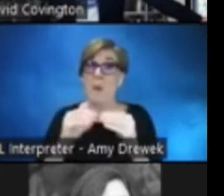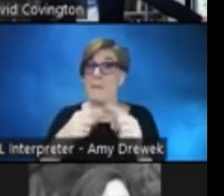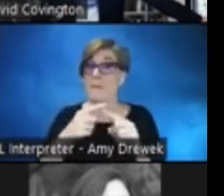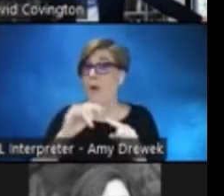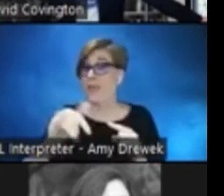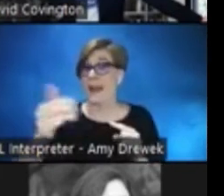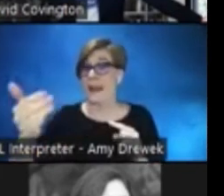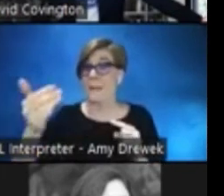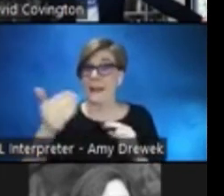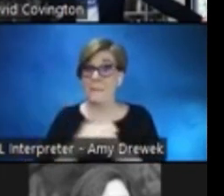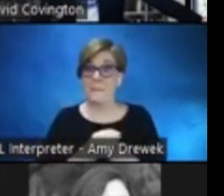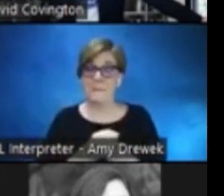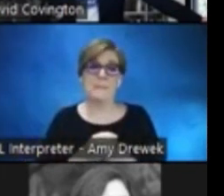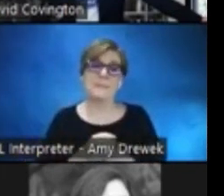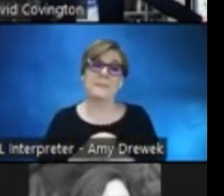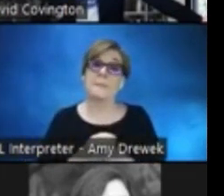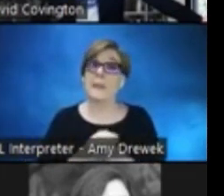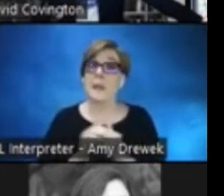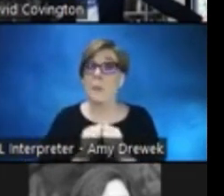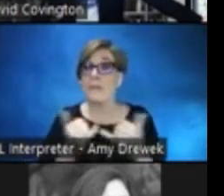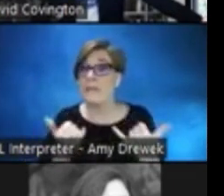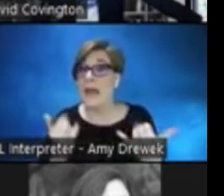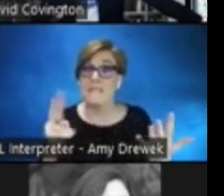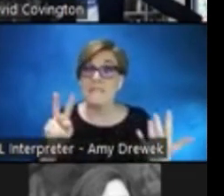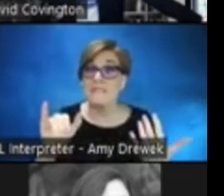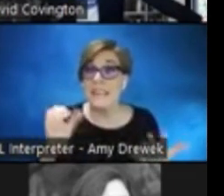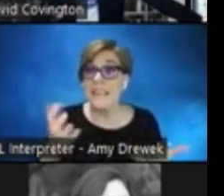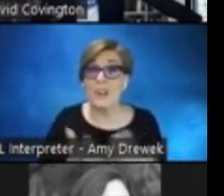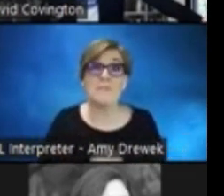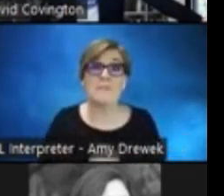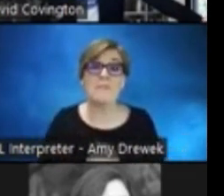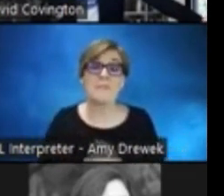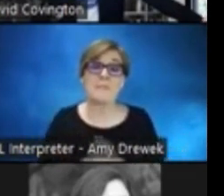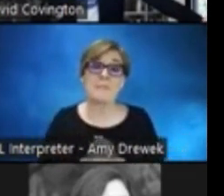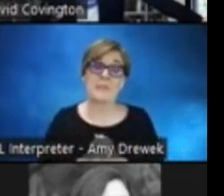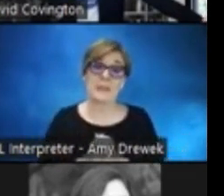SO WITH THAT, LET'S SEE IF WE HAVE VIC ARMSTRONG WITH US.